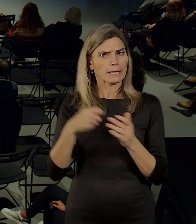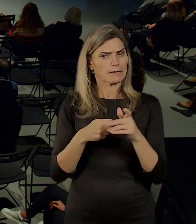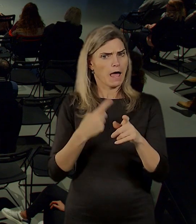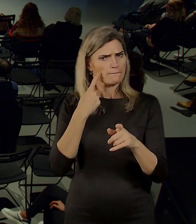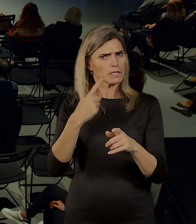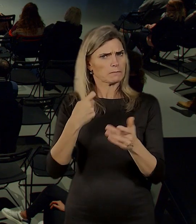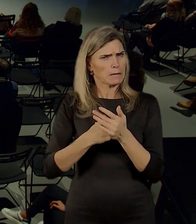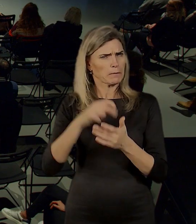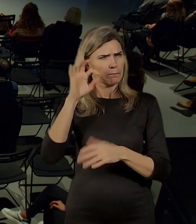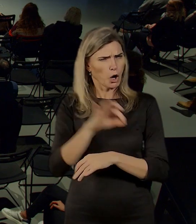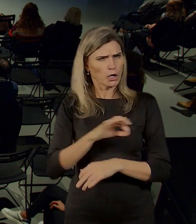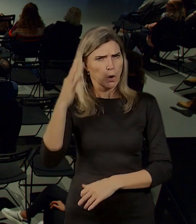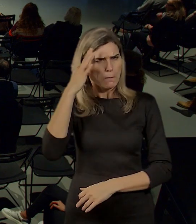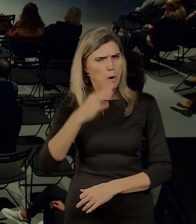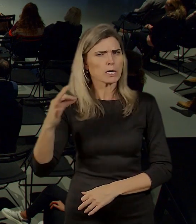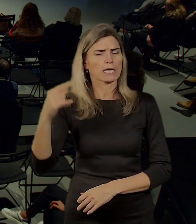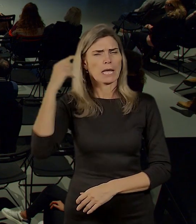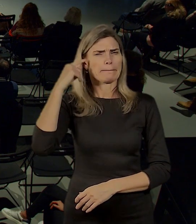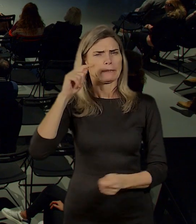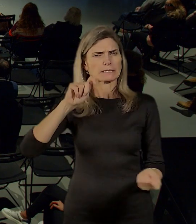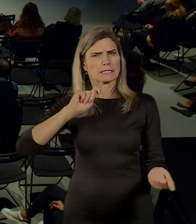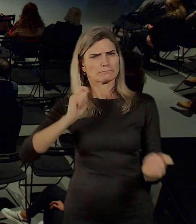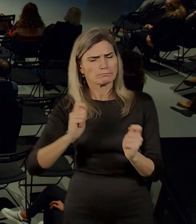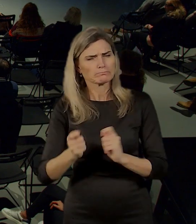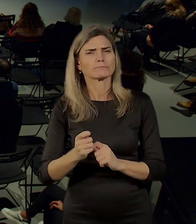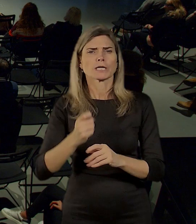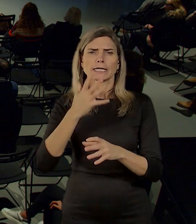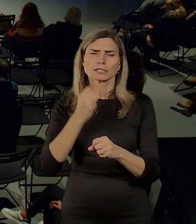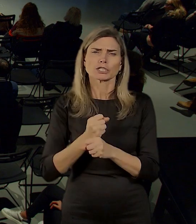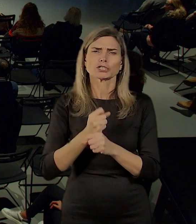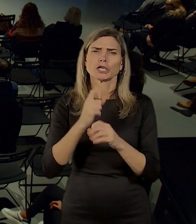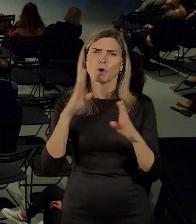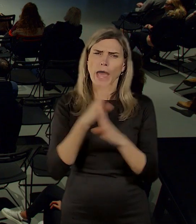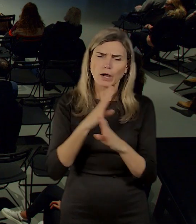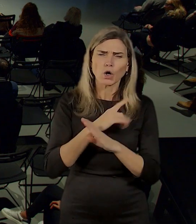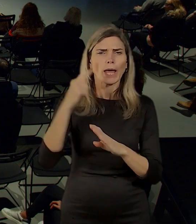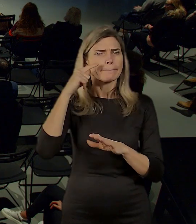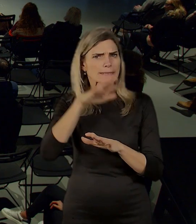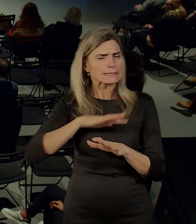the use of, for example, electromobility. You mentioned that you have both photothermal